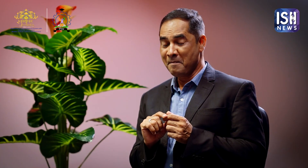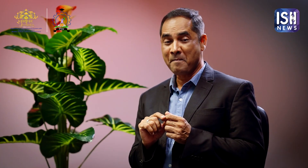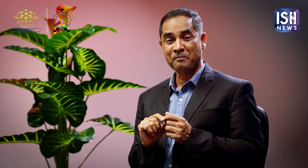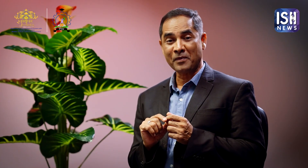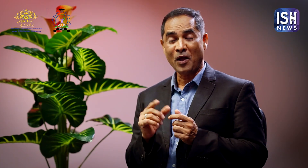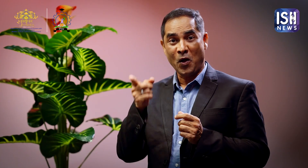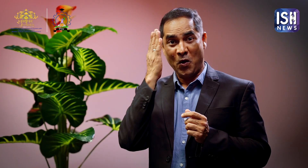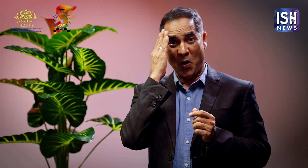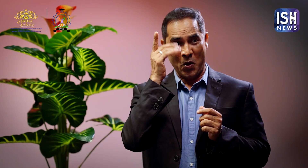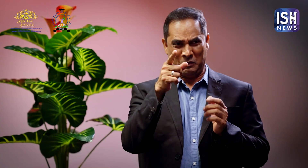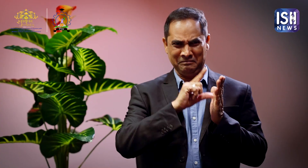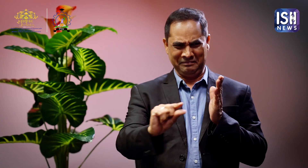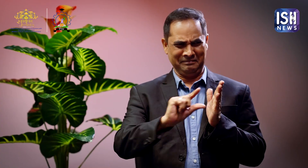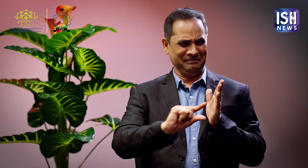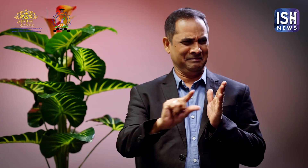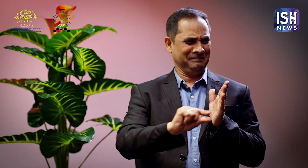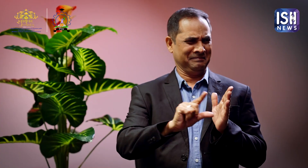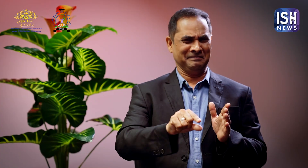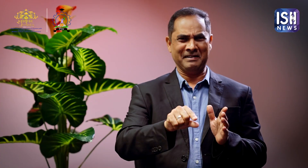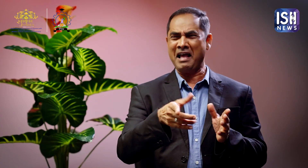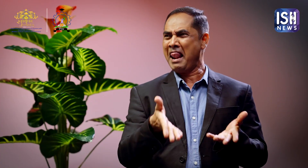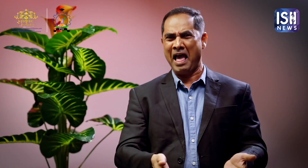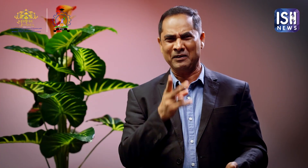You know, that "remote village" you mentioned so casually